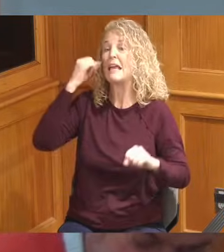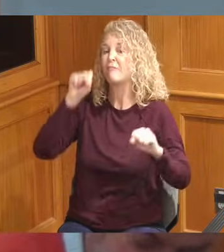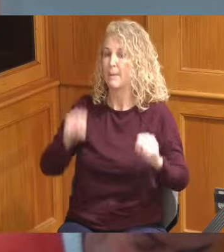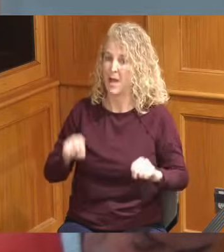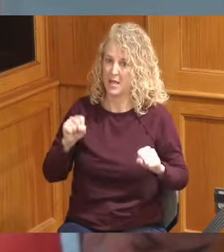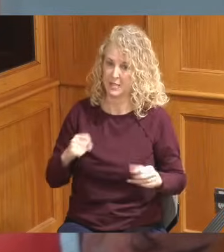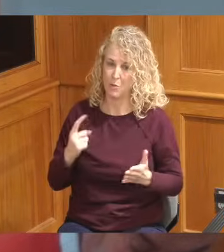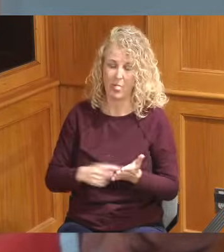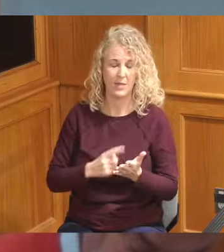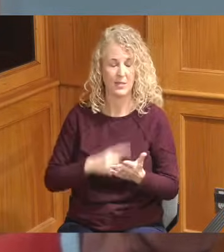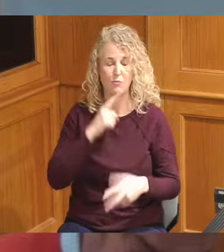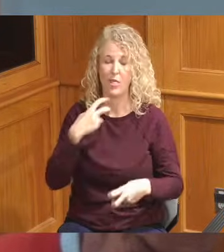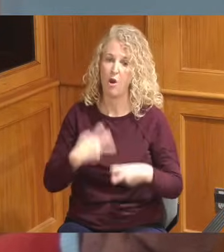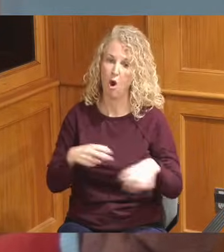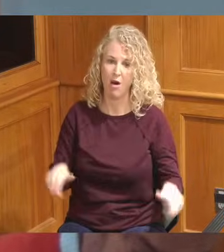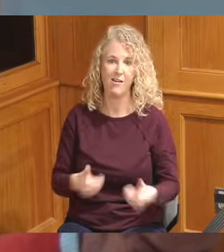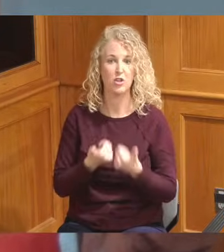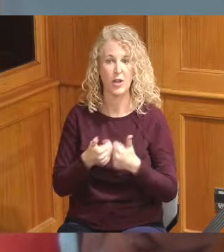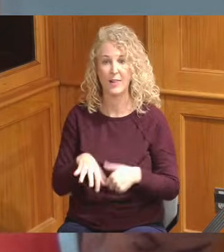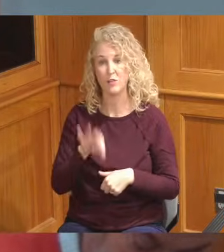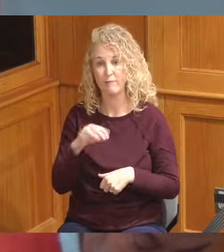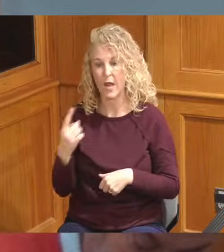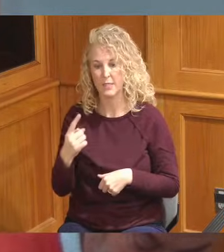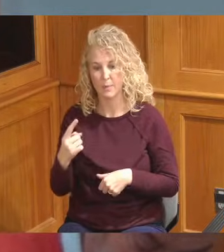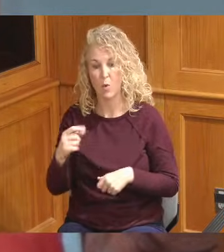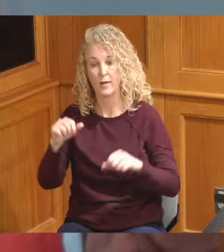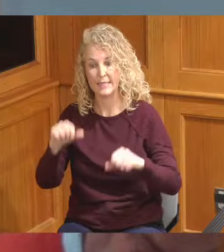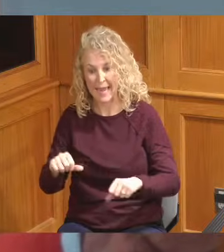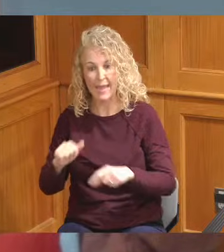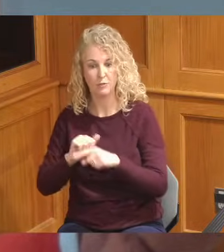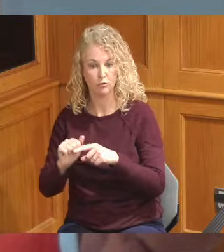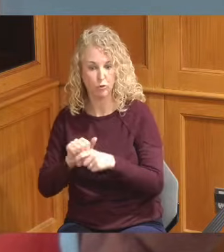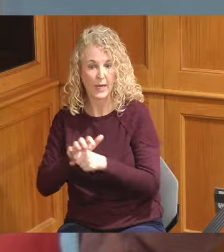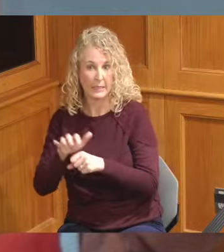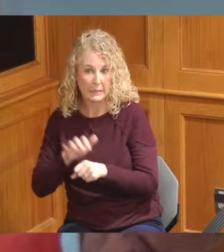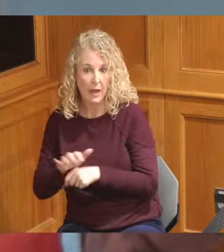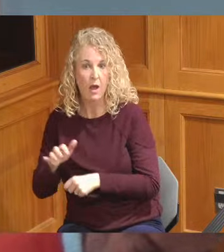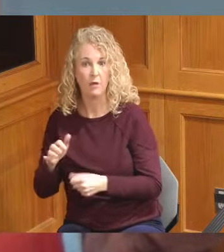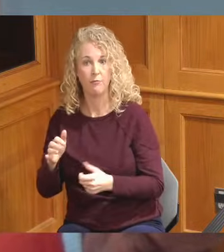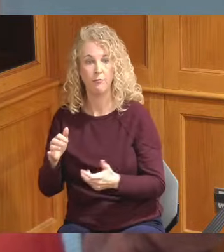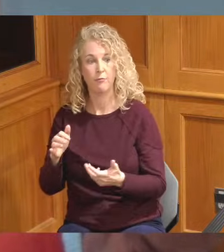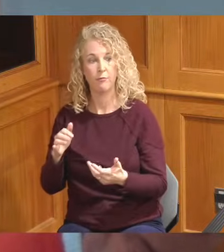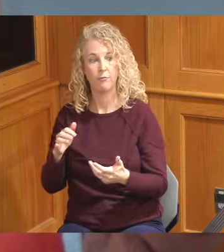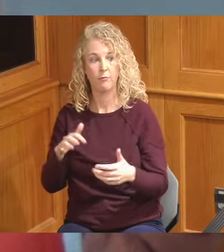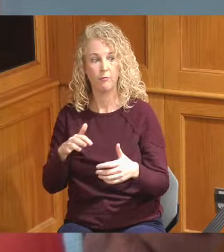you know there's a lot of challenges with the placement o opportunities. so whenever it is